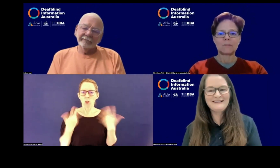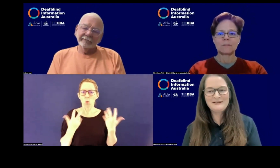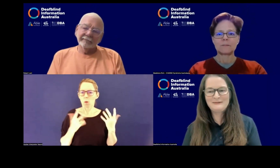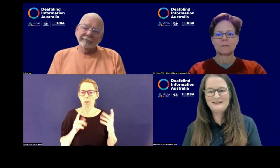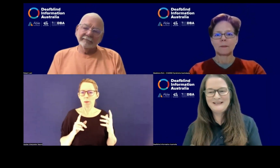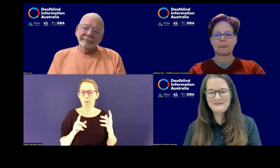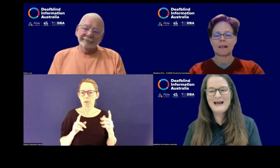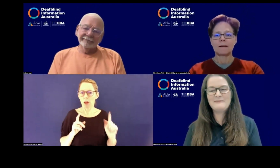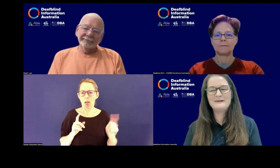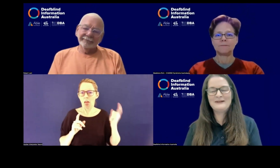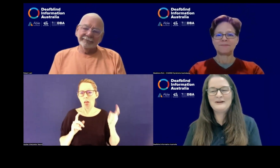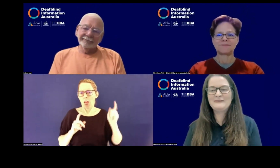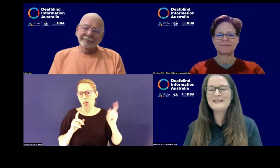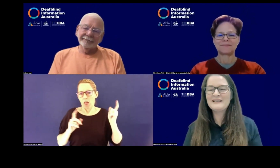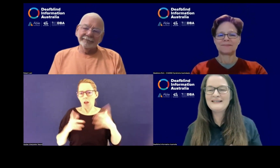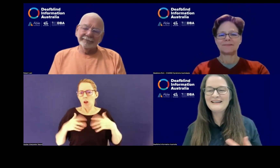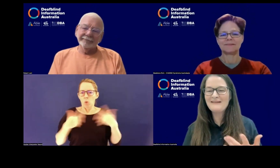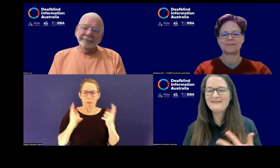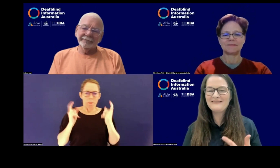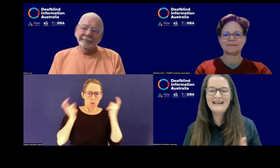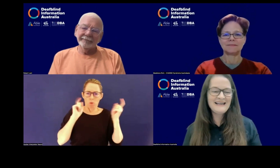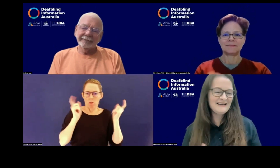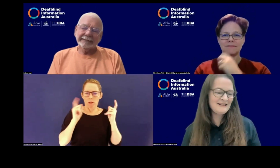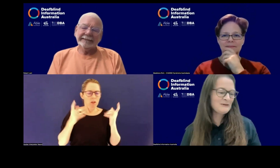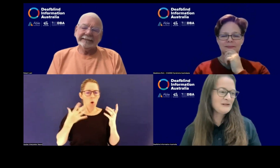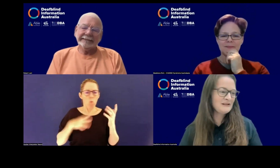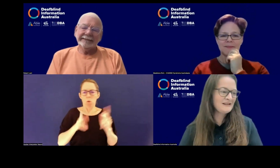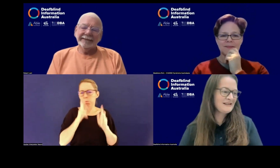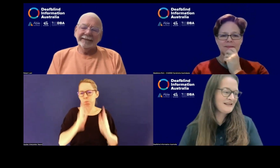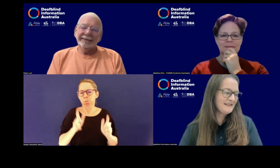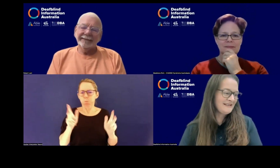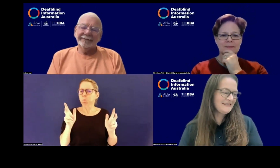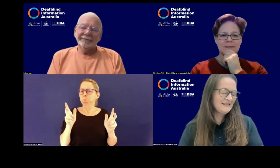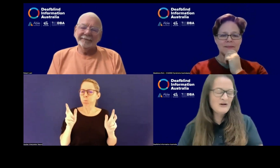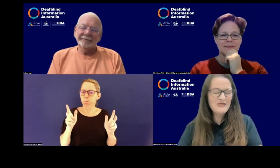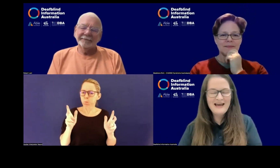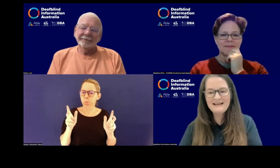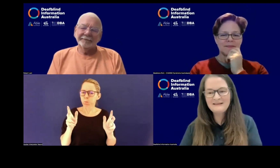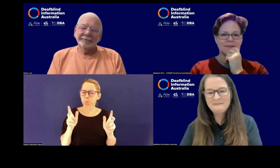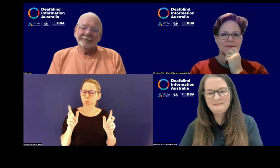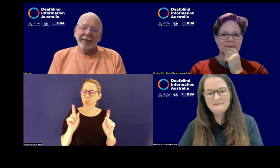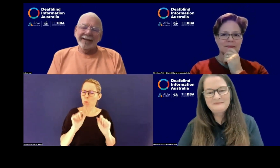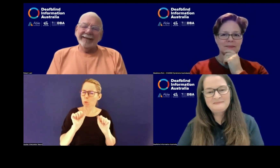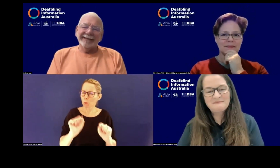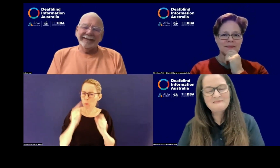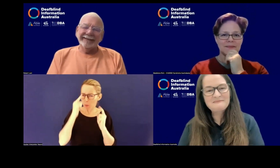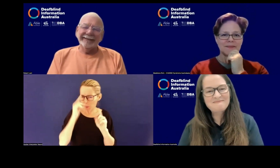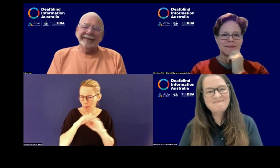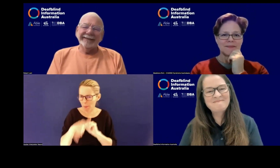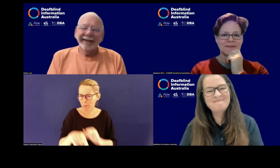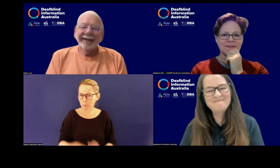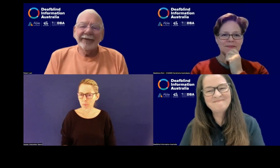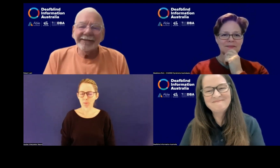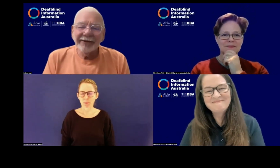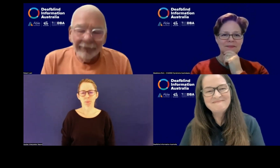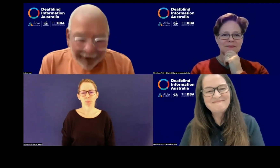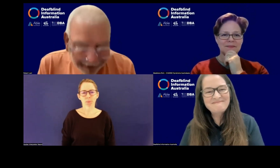I just want it to happen and over." Do you have any thoughts on that?